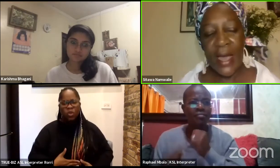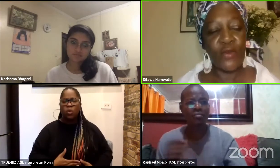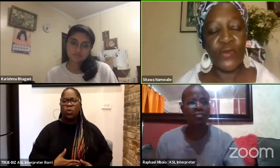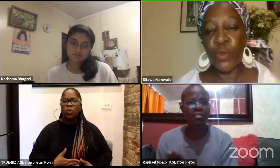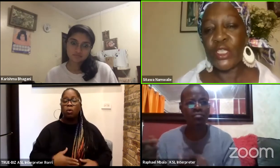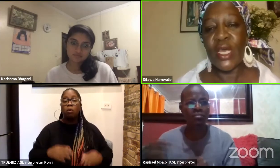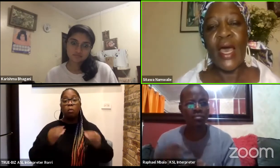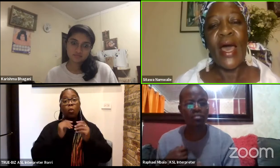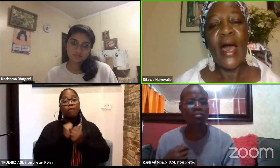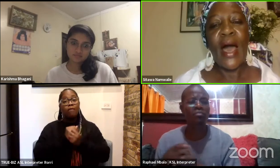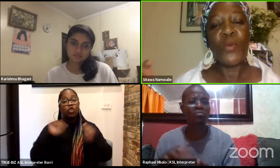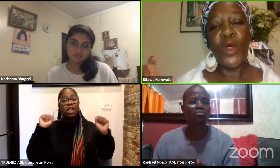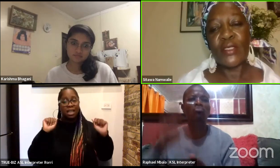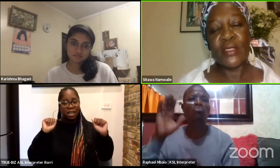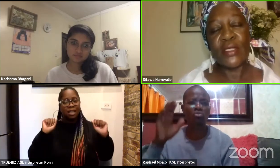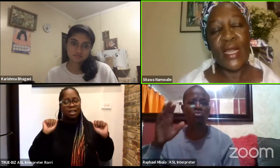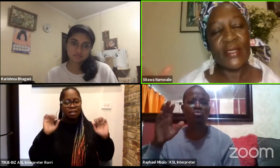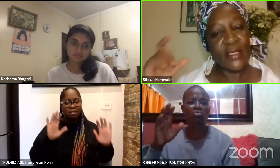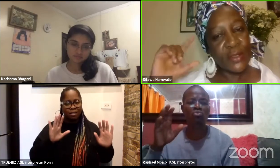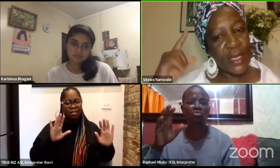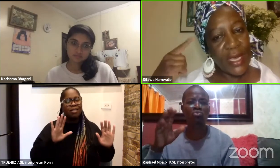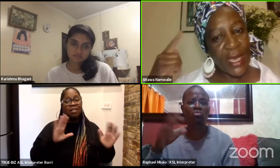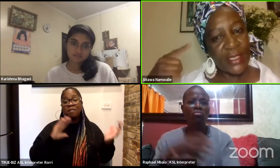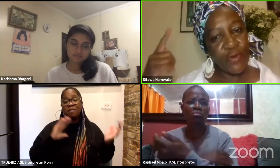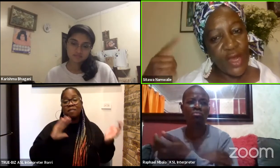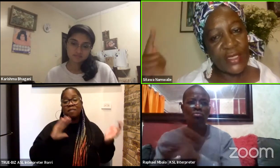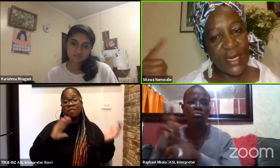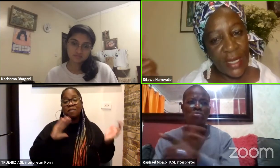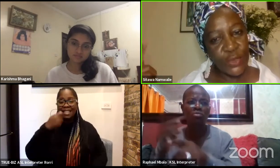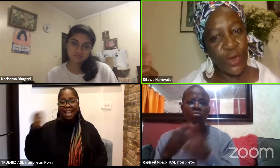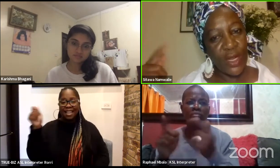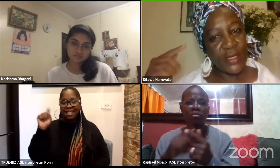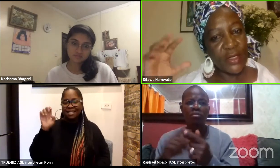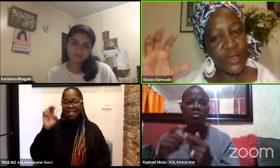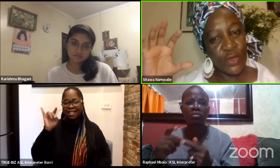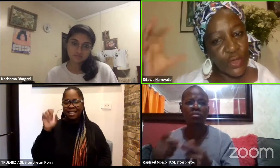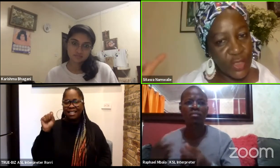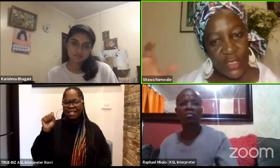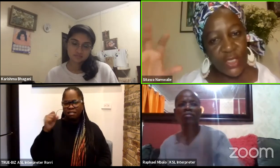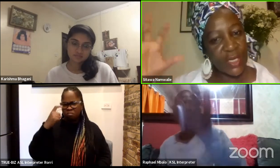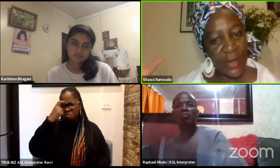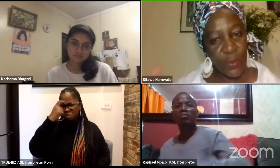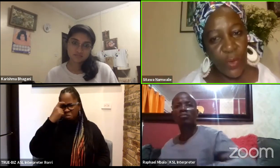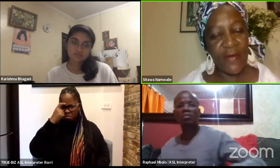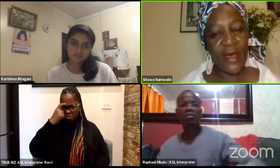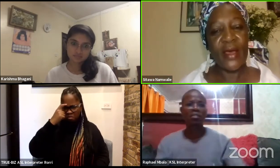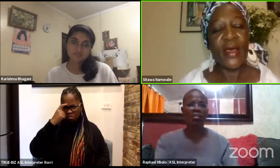kind of sport, and whereas tennis gets very intellectual and strategic and whatever.